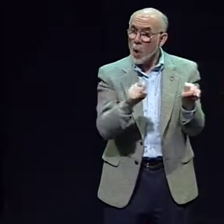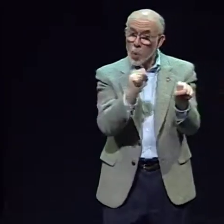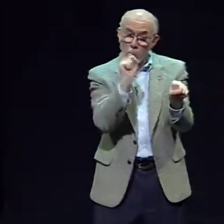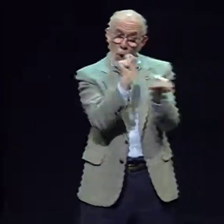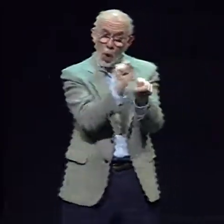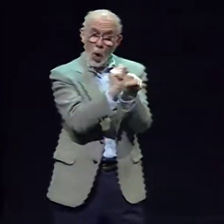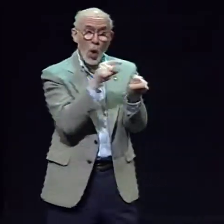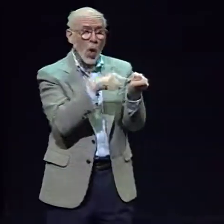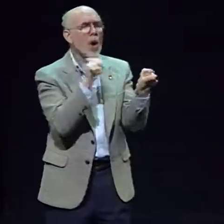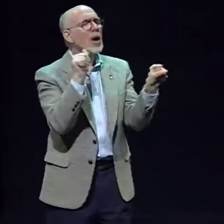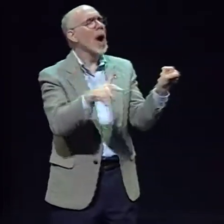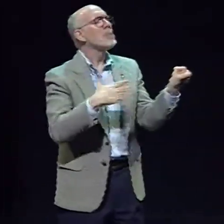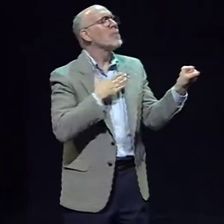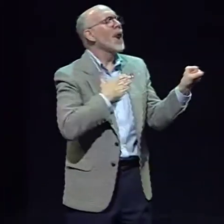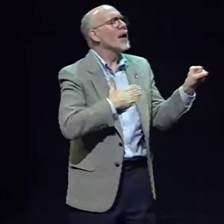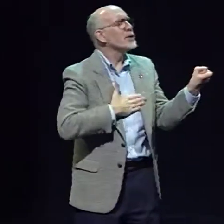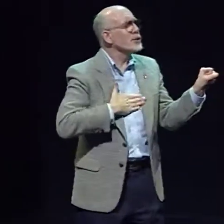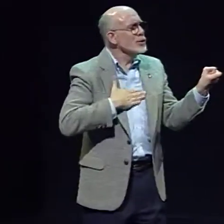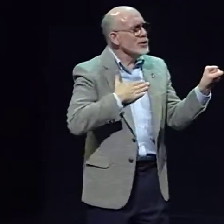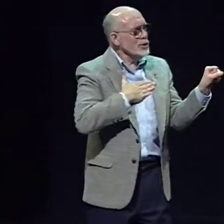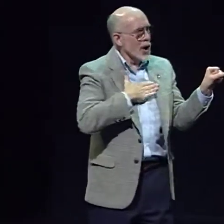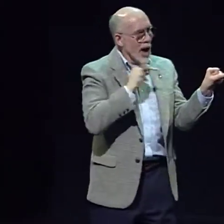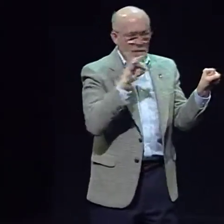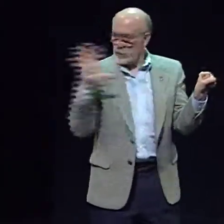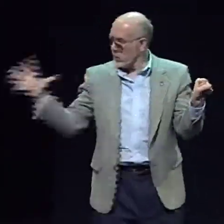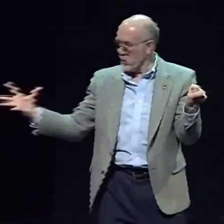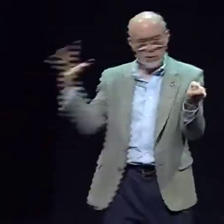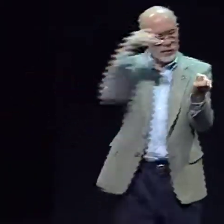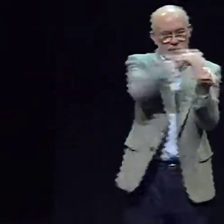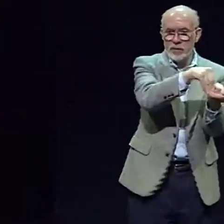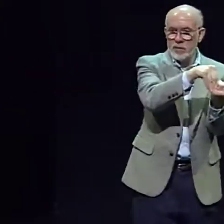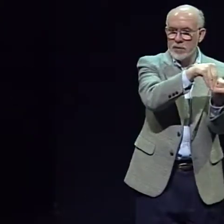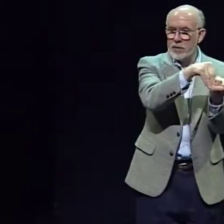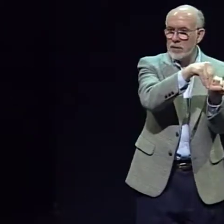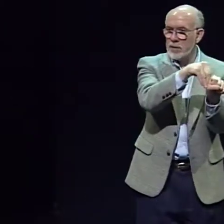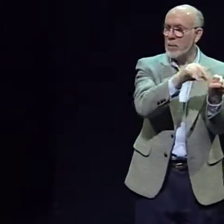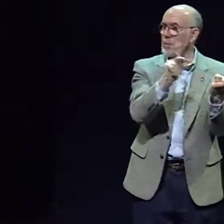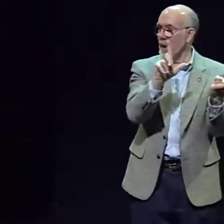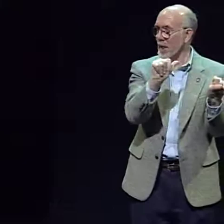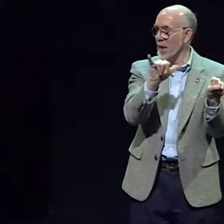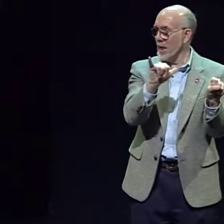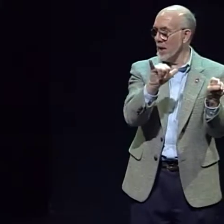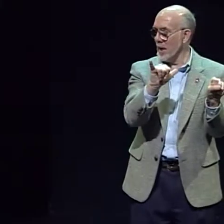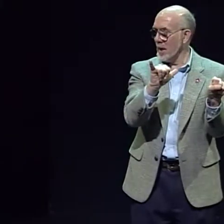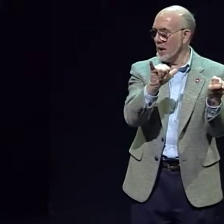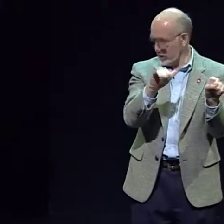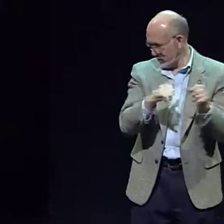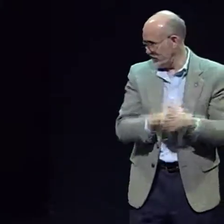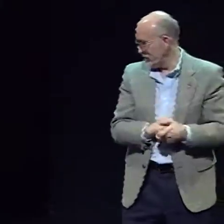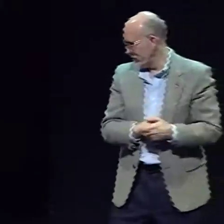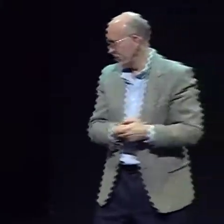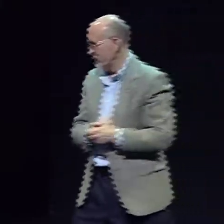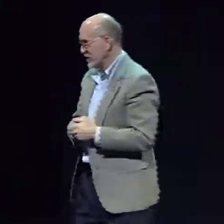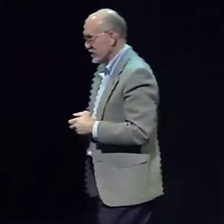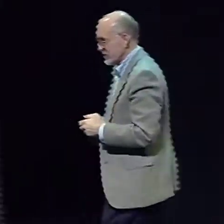WHAT PURPOSE DOES THAT SERVE? WORK CAN BE PLEASURABLE IF YOU INCLUDE PLAY.